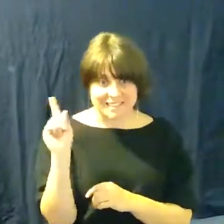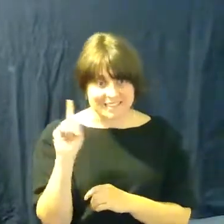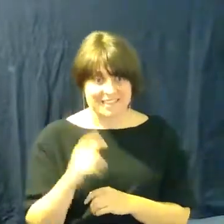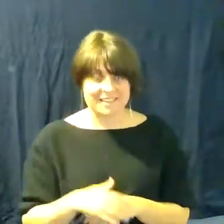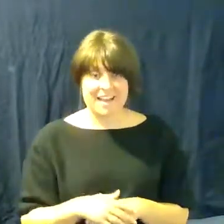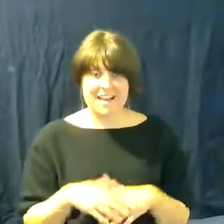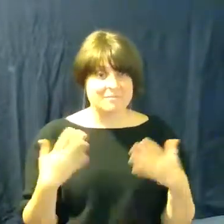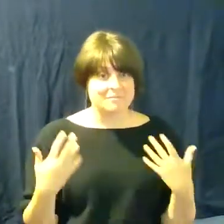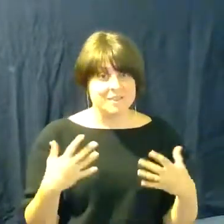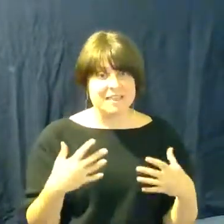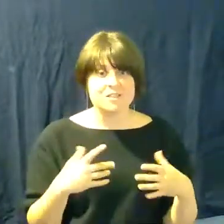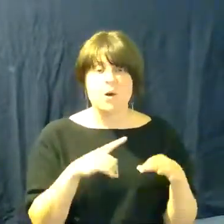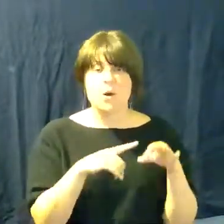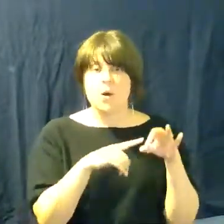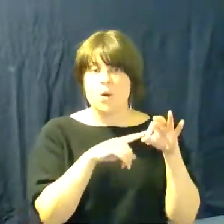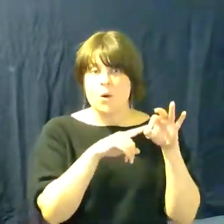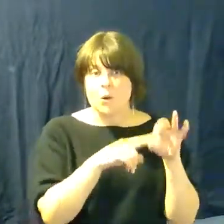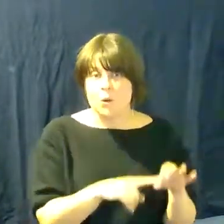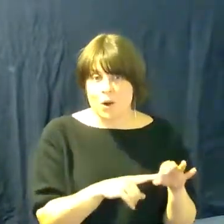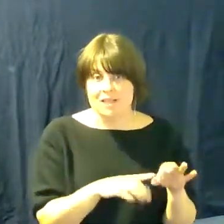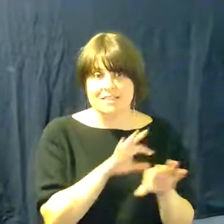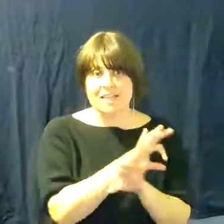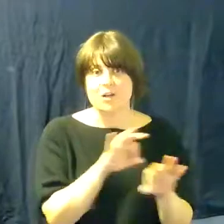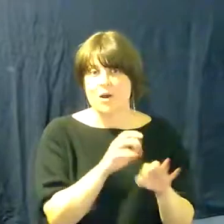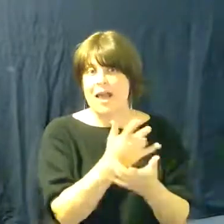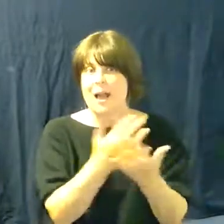Well, thank you very much to those who made the effort to come along